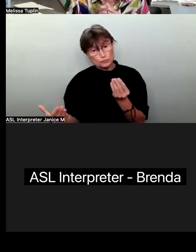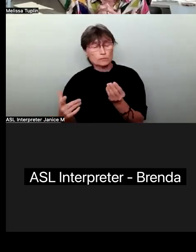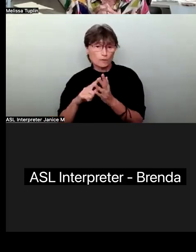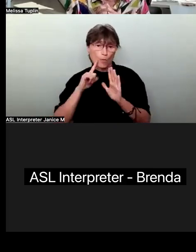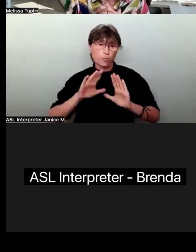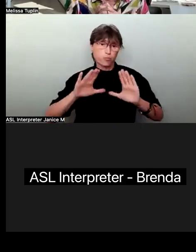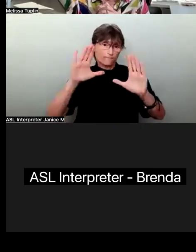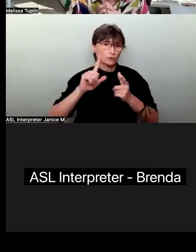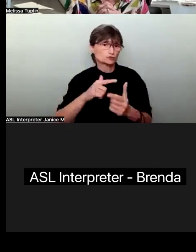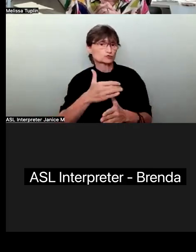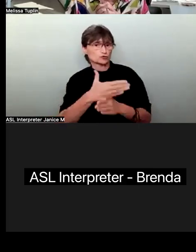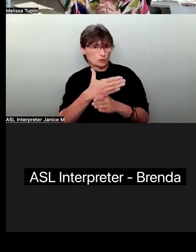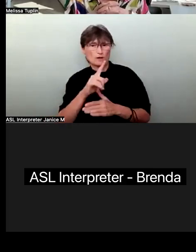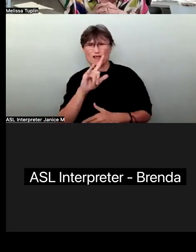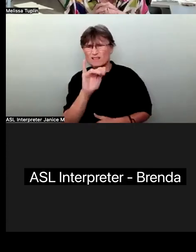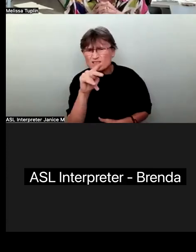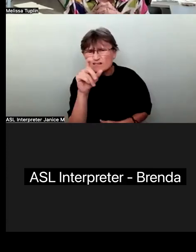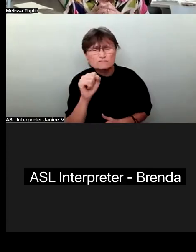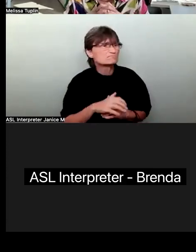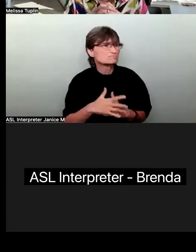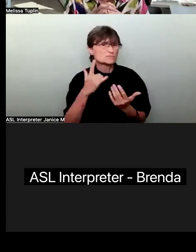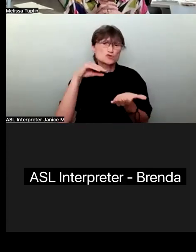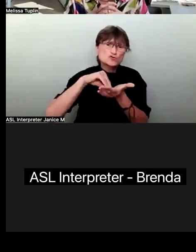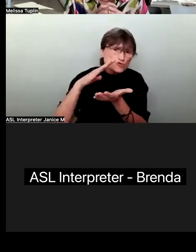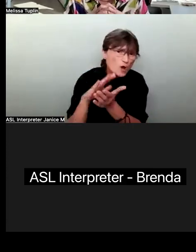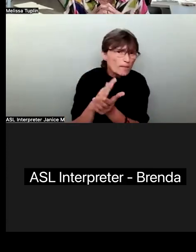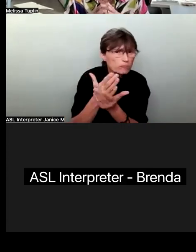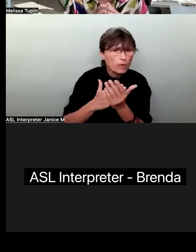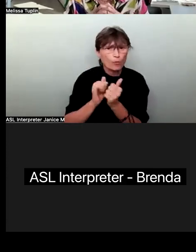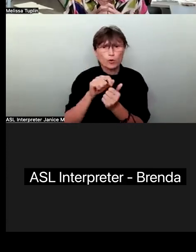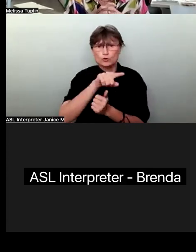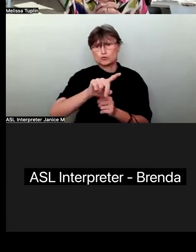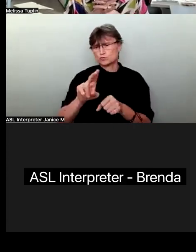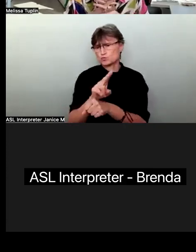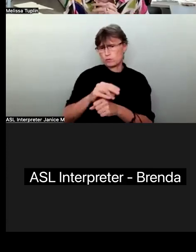documents that you mentioned. We are not looking for you to describe in detail every